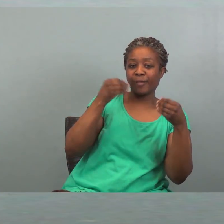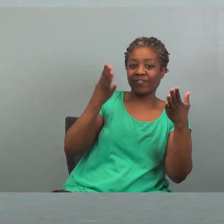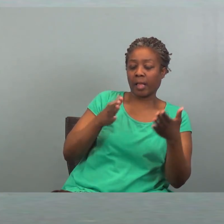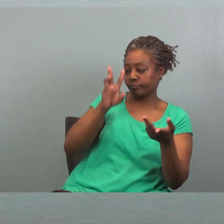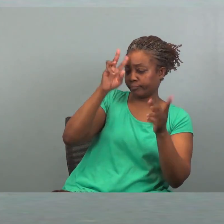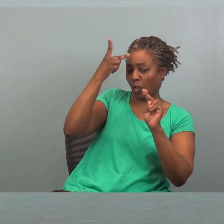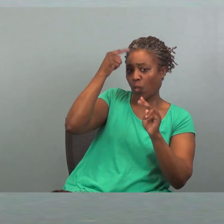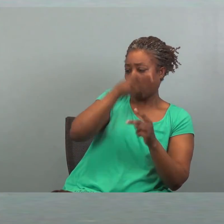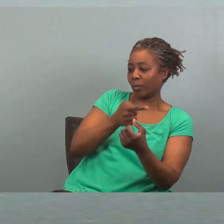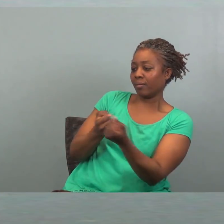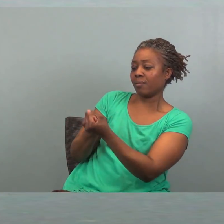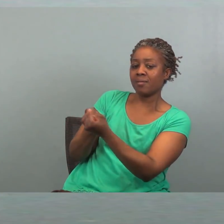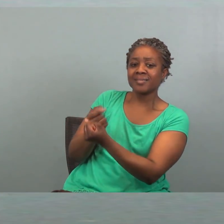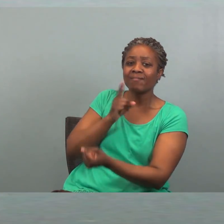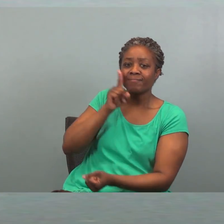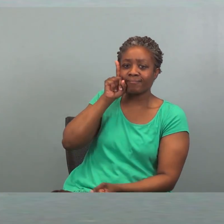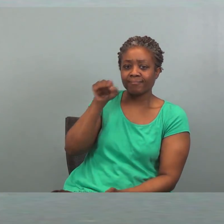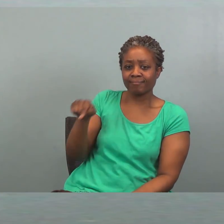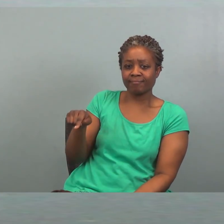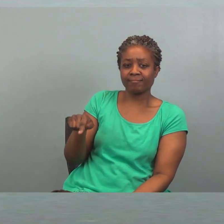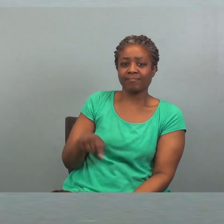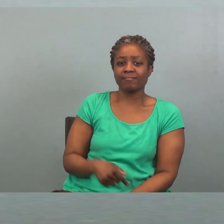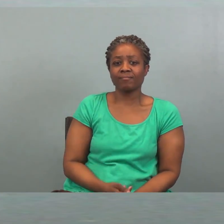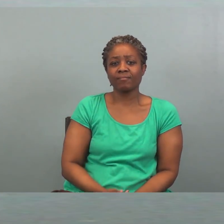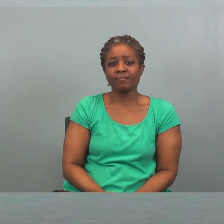Conversely, the hearing provider may make an assumption that you're siding with the Deaf client.